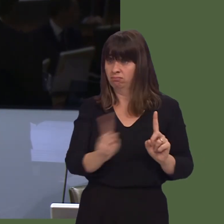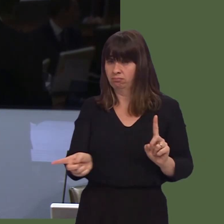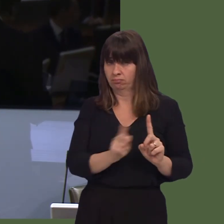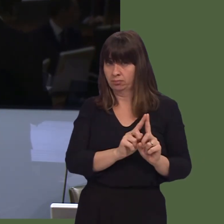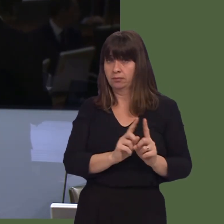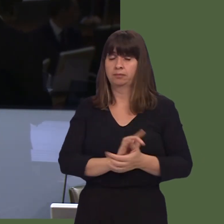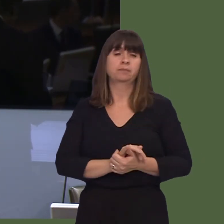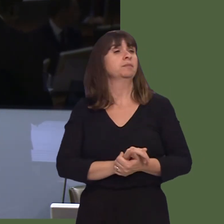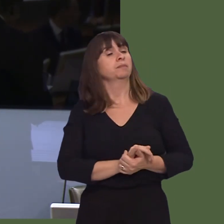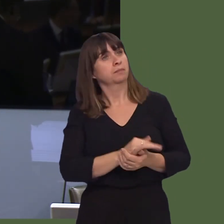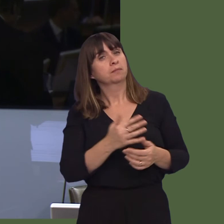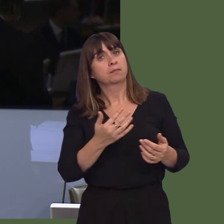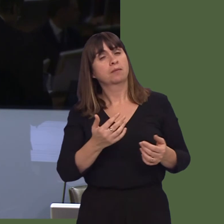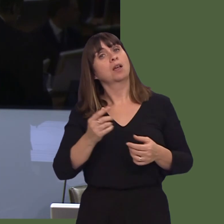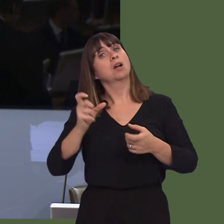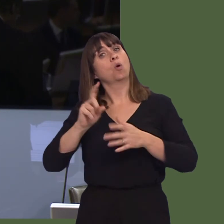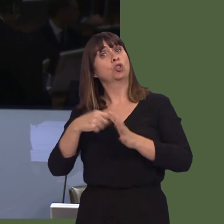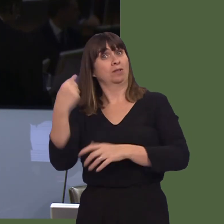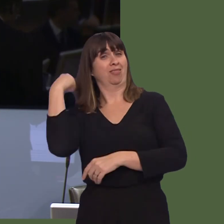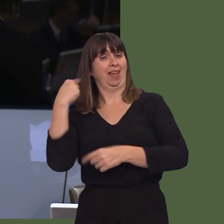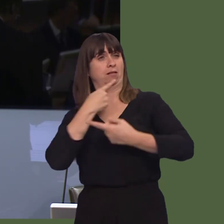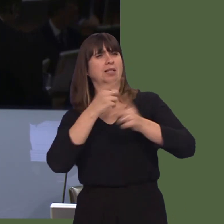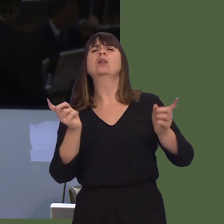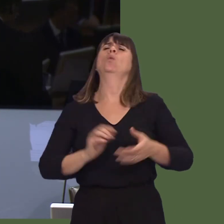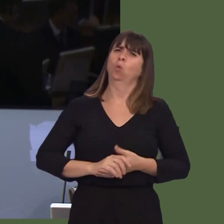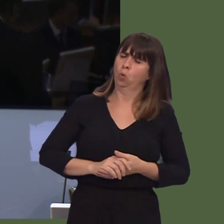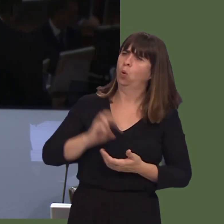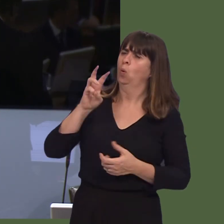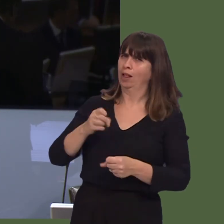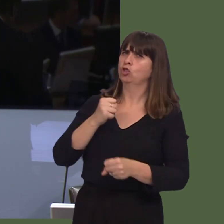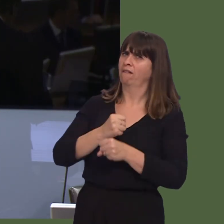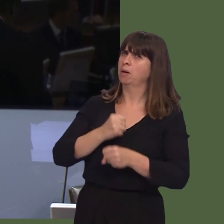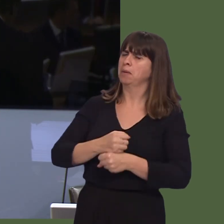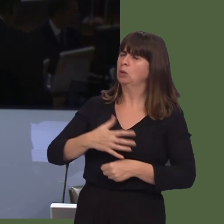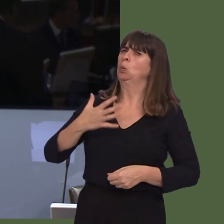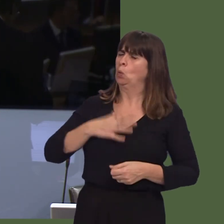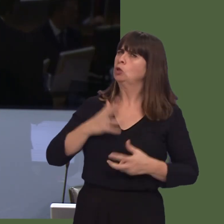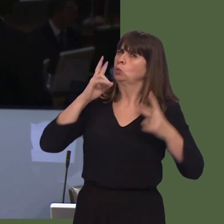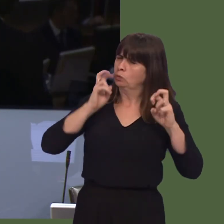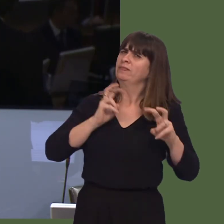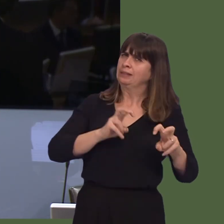And the First Minister replied that it was something that the Welsh Government would be keen to investigate and work on.